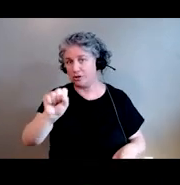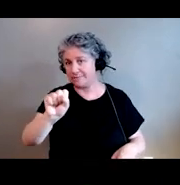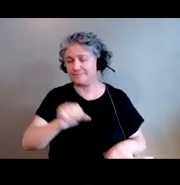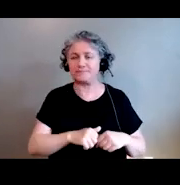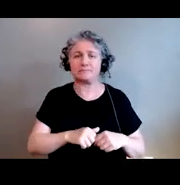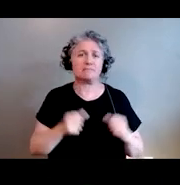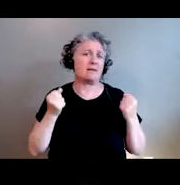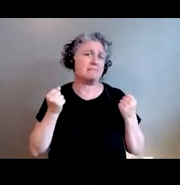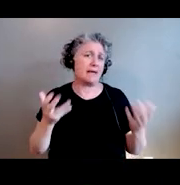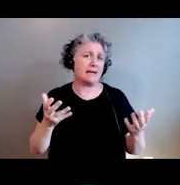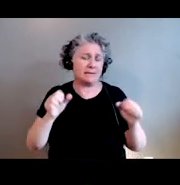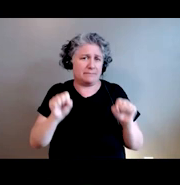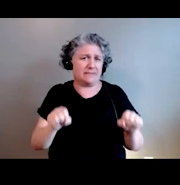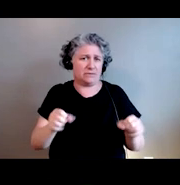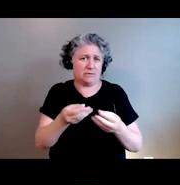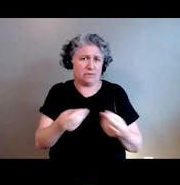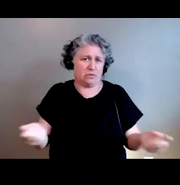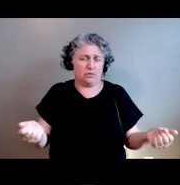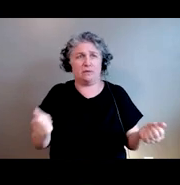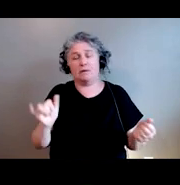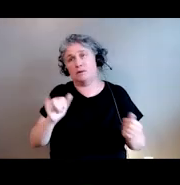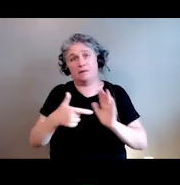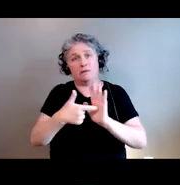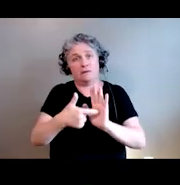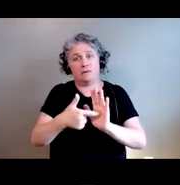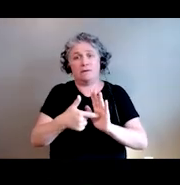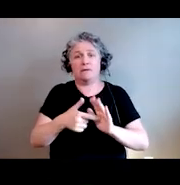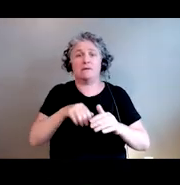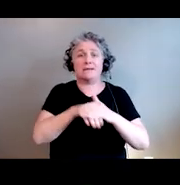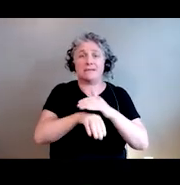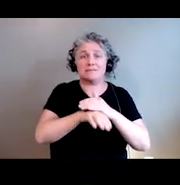of the Accessible Canada Act within our national parks and the subsequent facility and trail